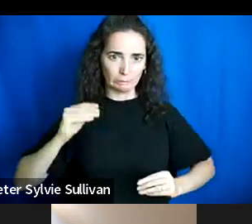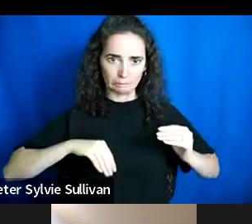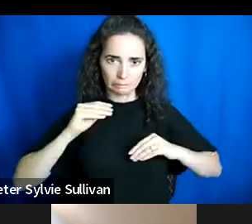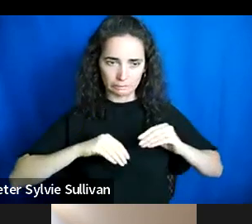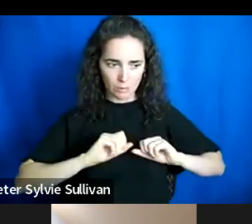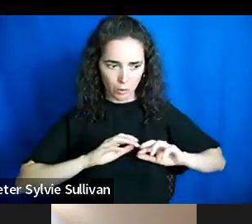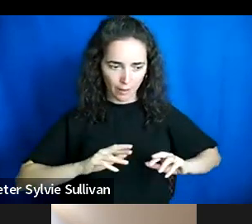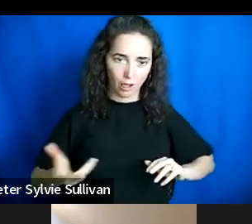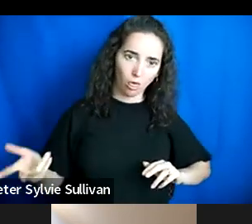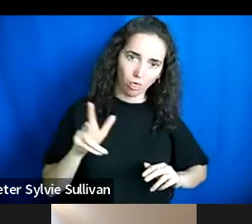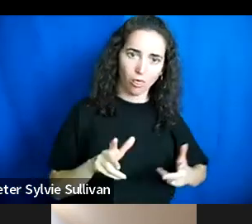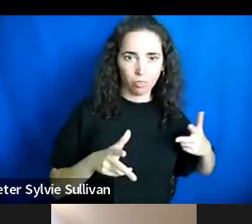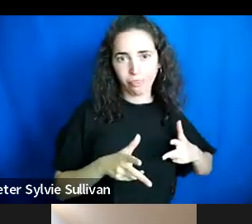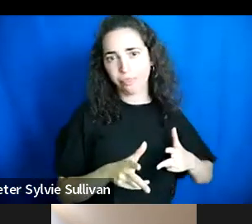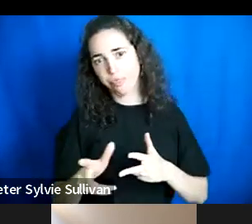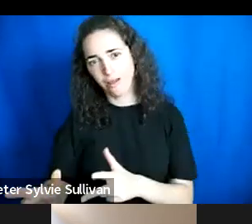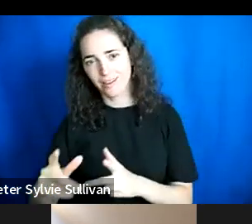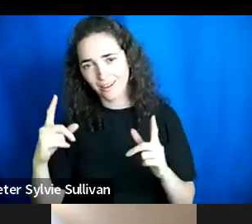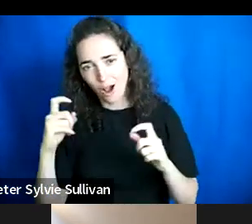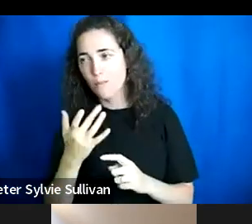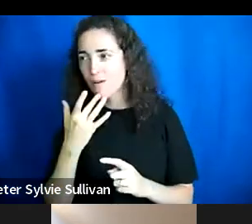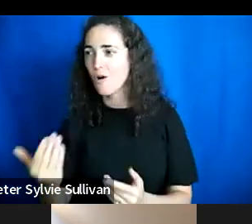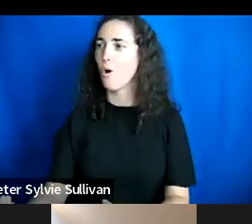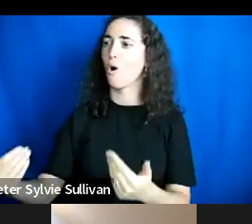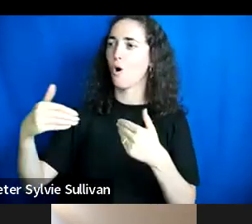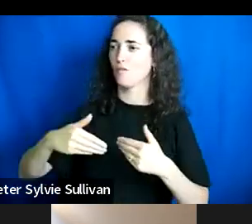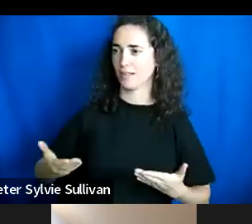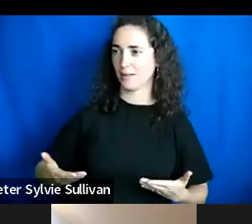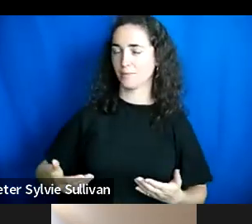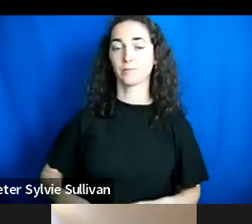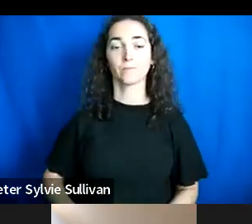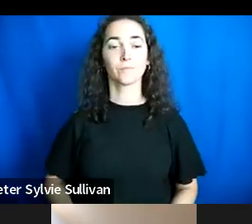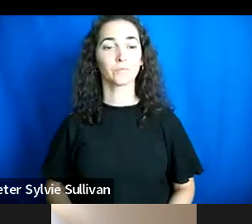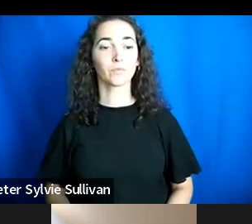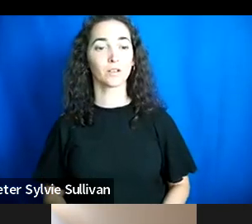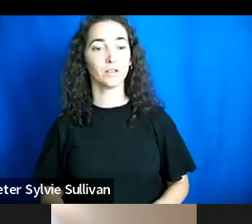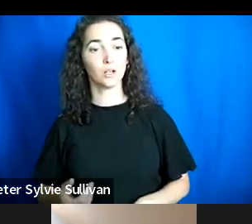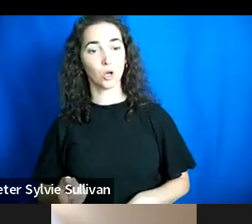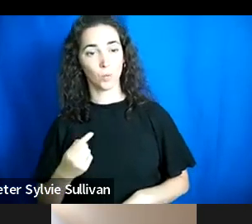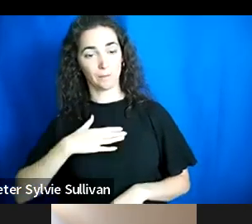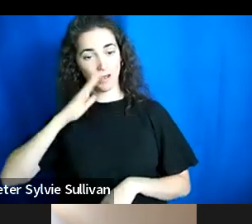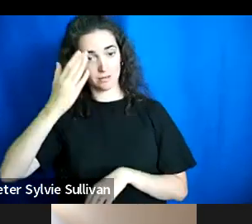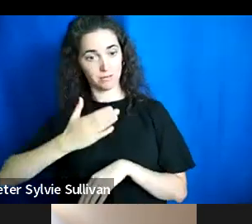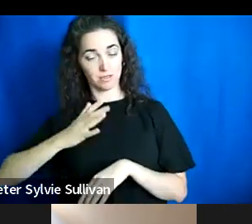For some of the same reasons. you know one of my children, you You have to be a helicopter above him, you know.